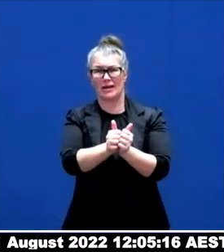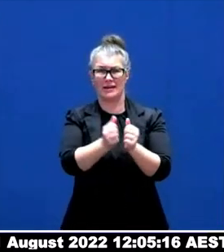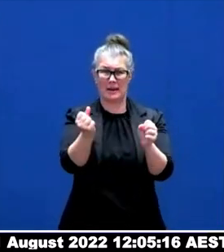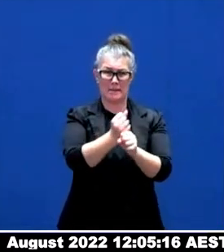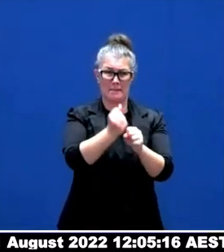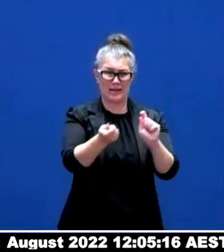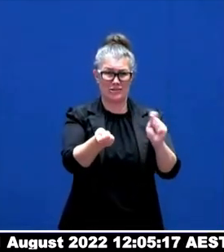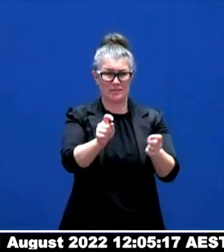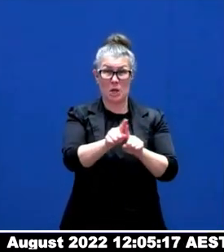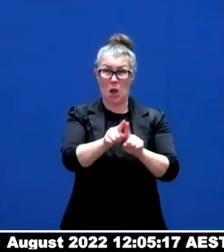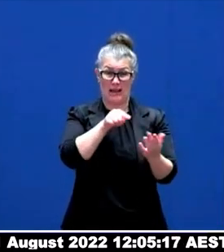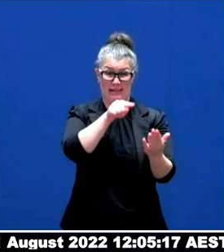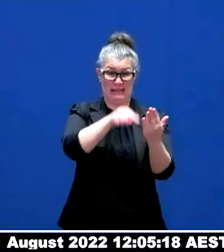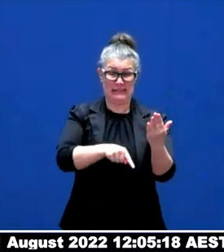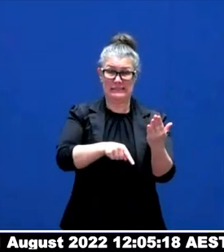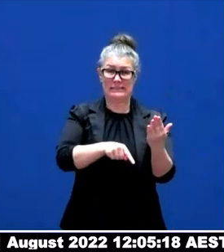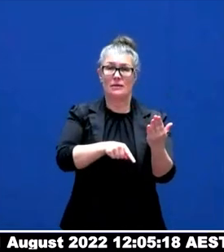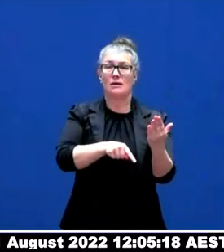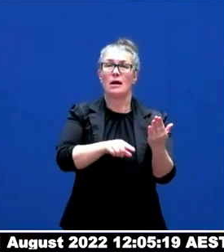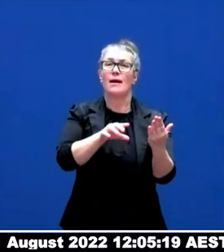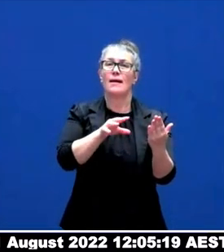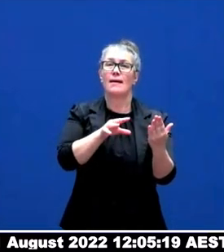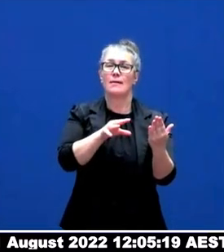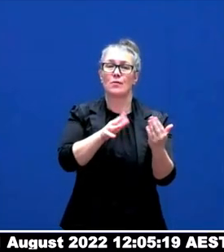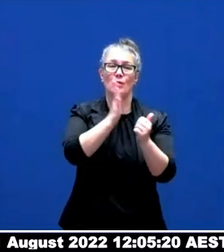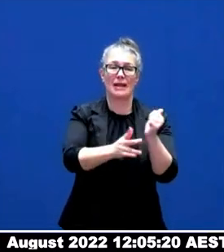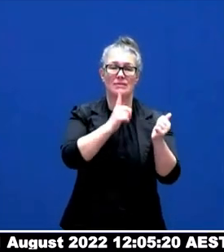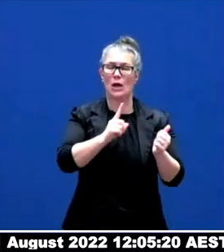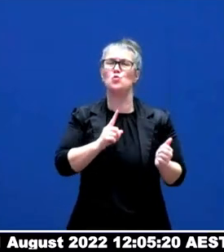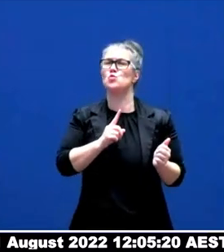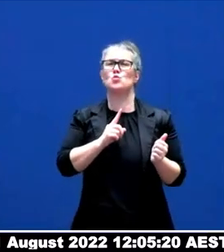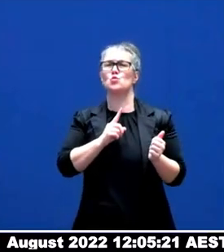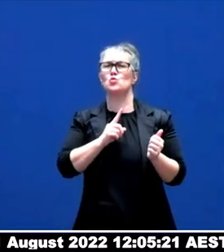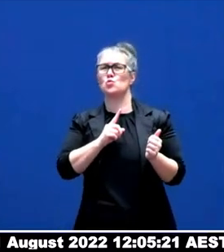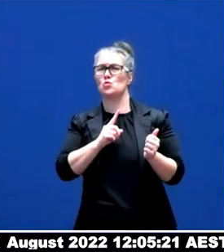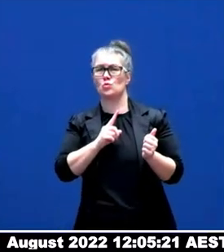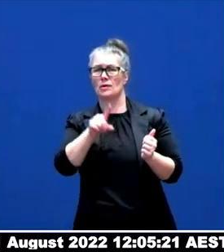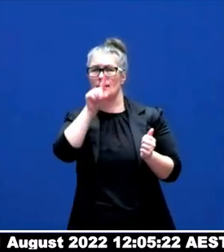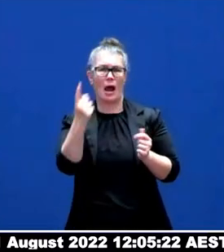that kind would impose an unjustifiable hardship on the State of New South Wales or